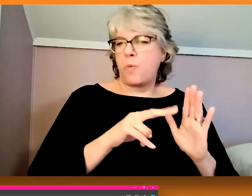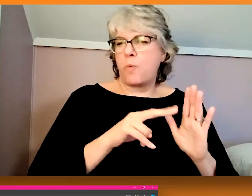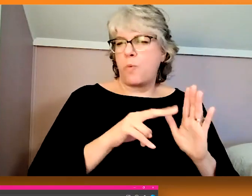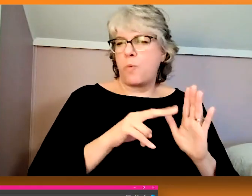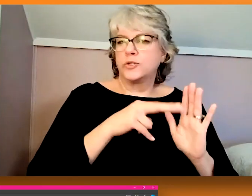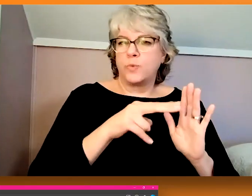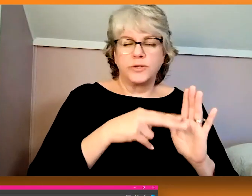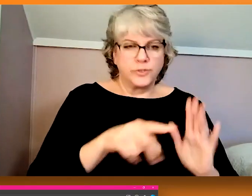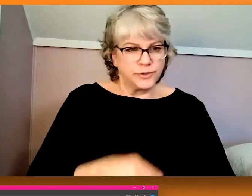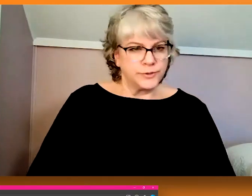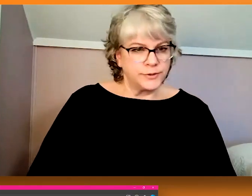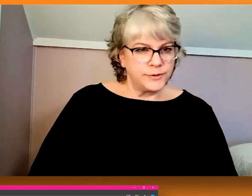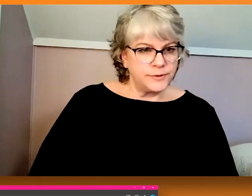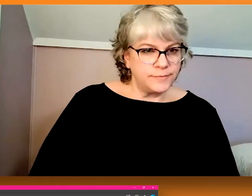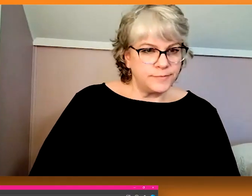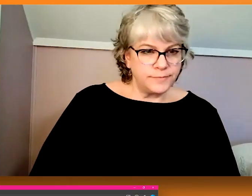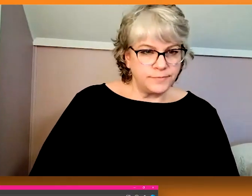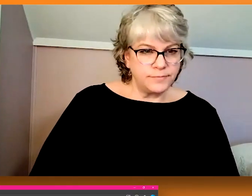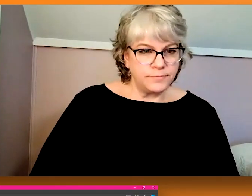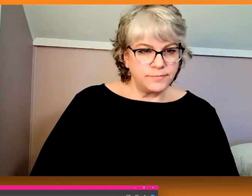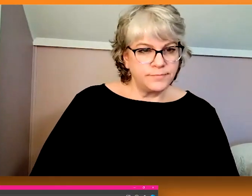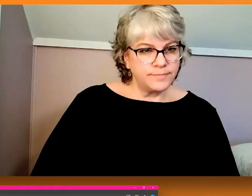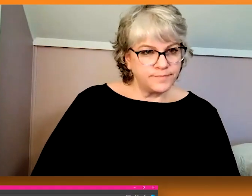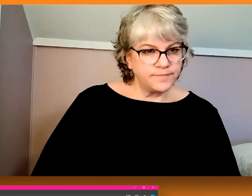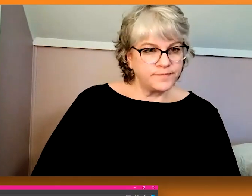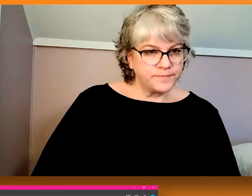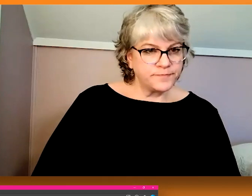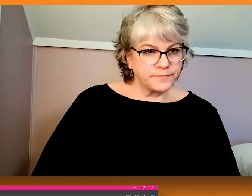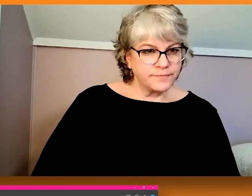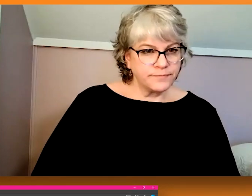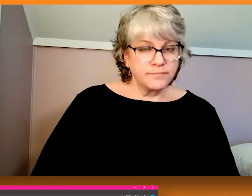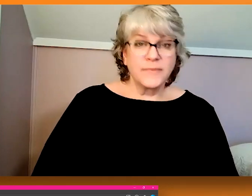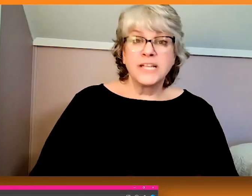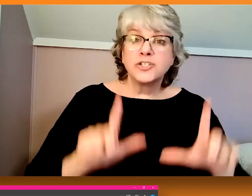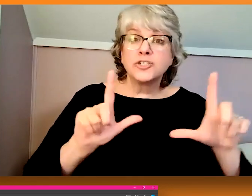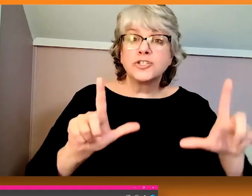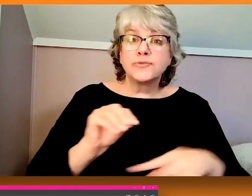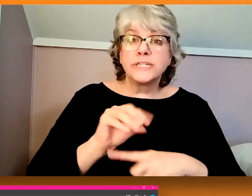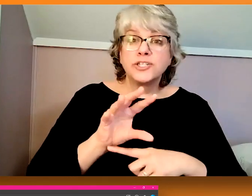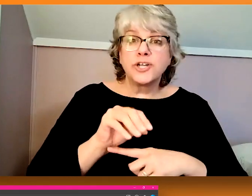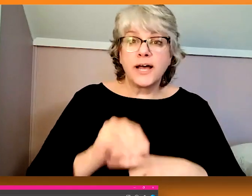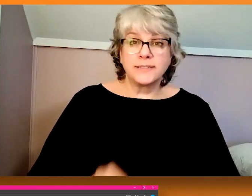so you can see that it shows actual screenshots.